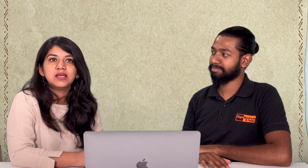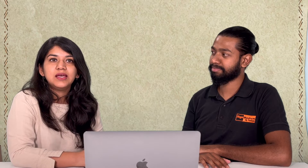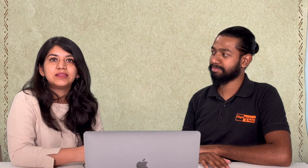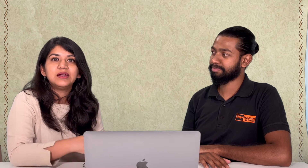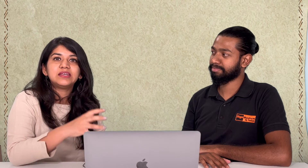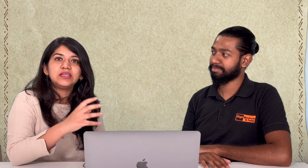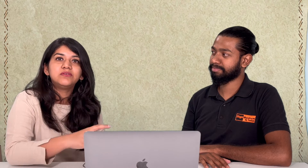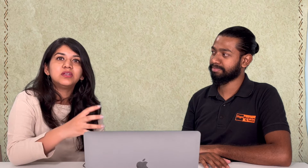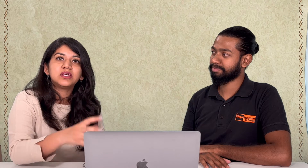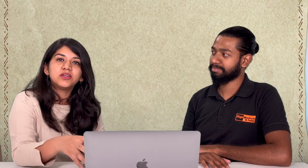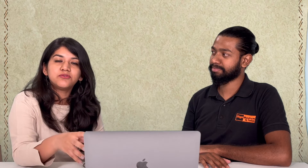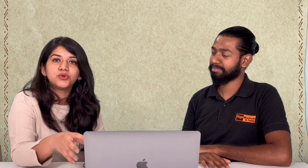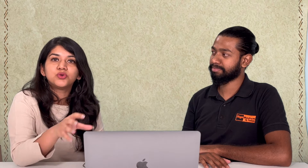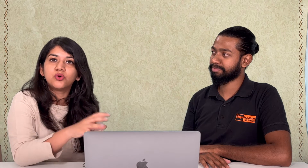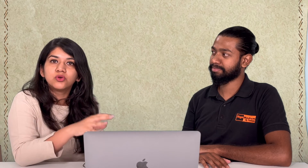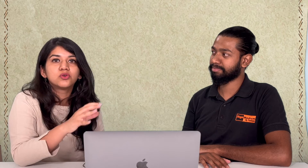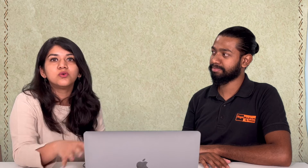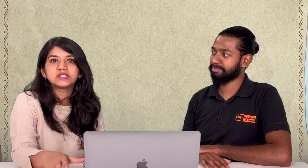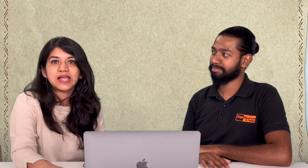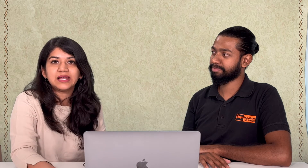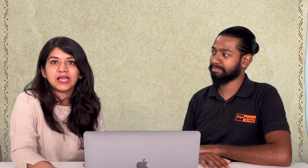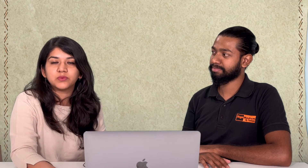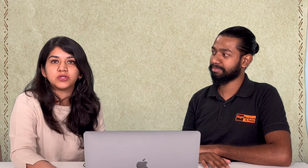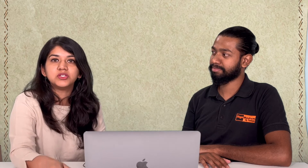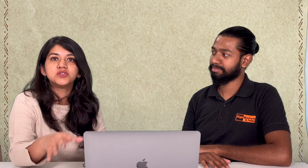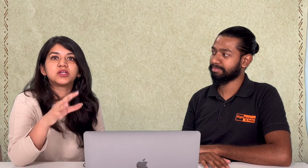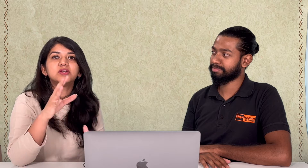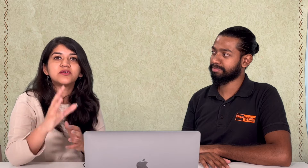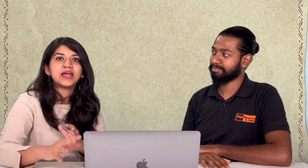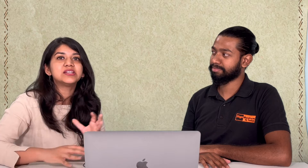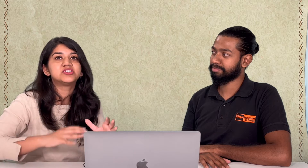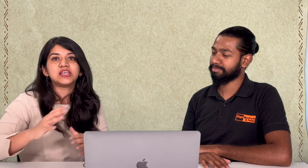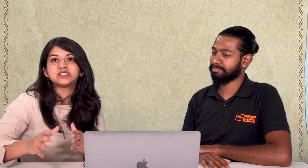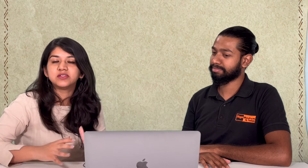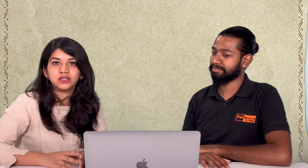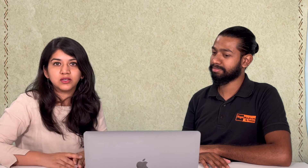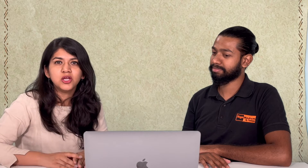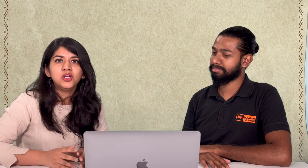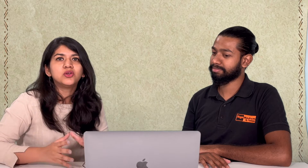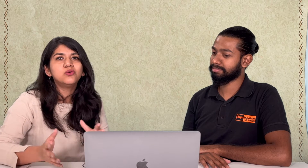that even if you don't know sign language you can try gesturing.